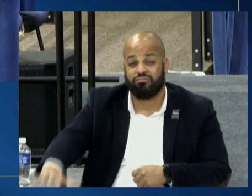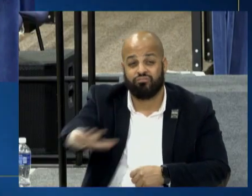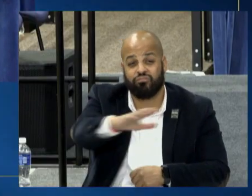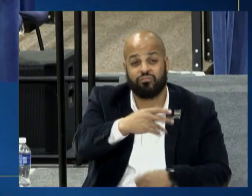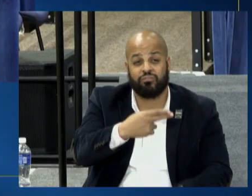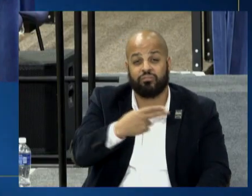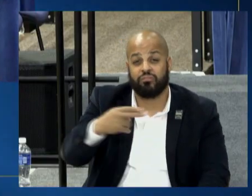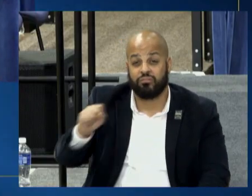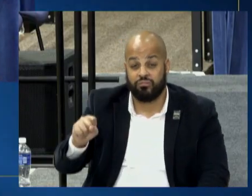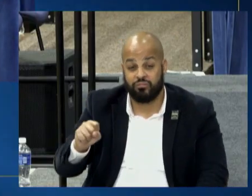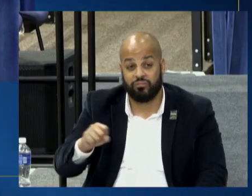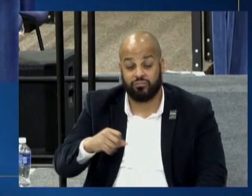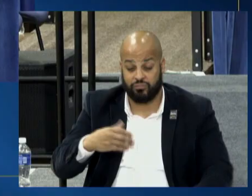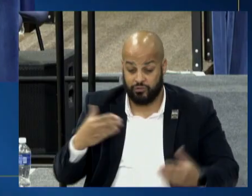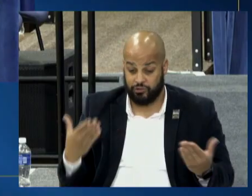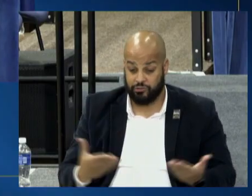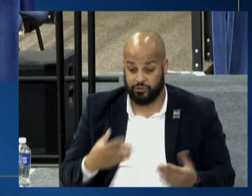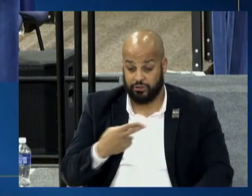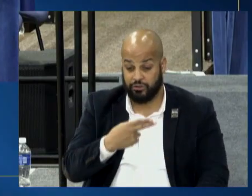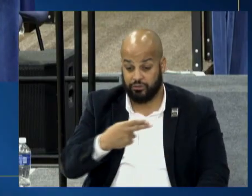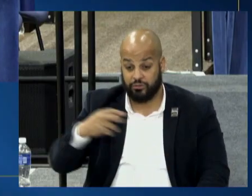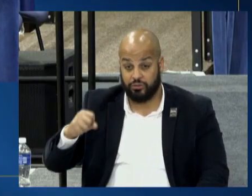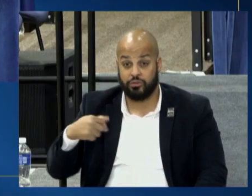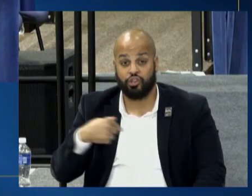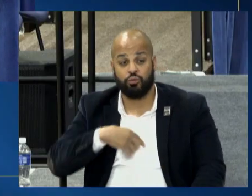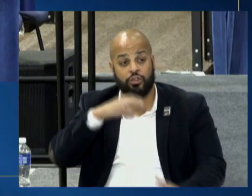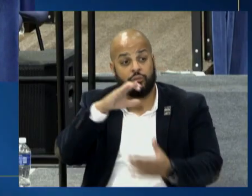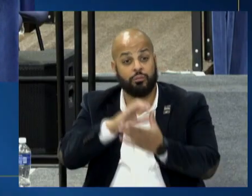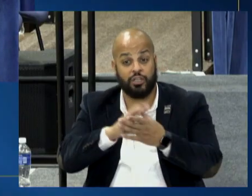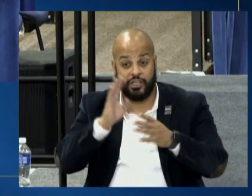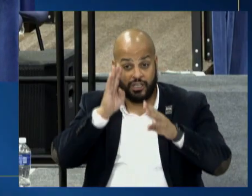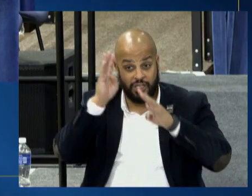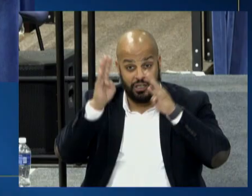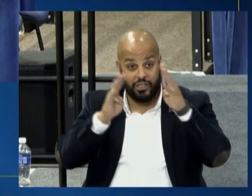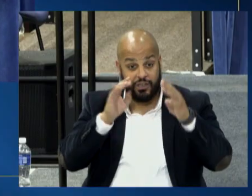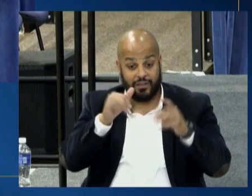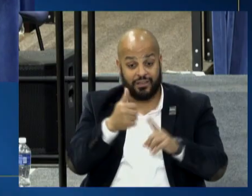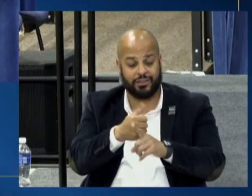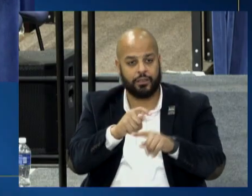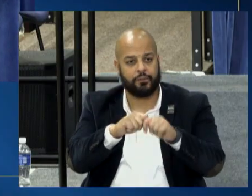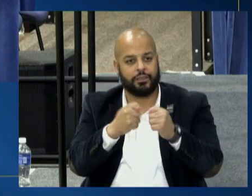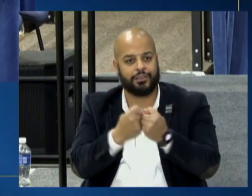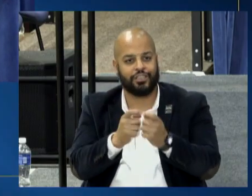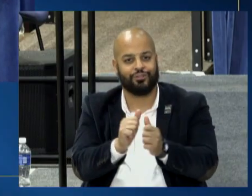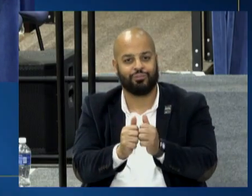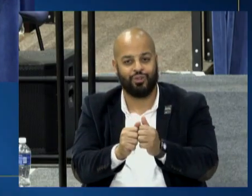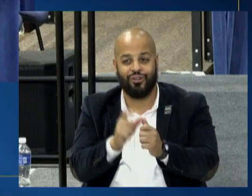So, at HHS, we believe that innovation is a team sport. It has to be done through collaboration.